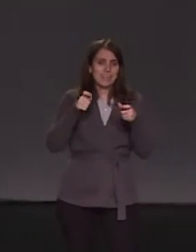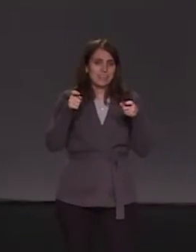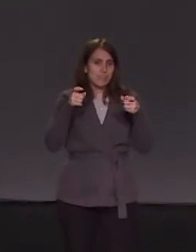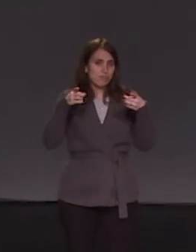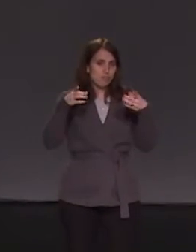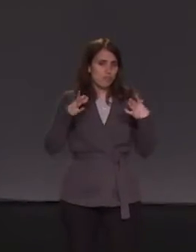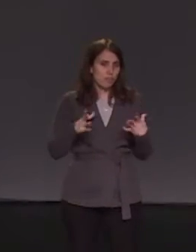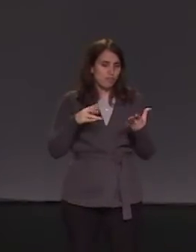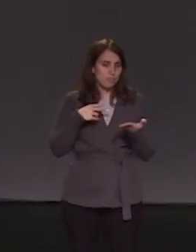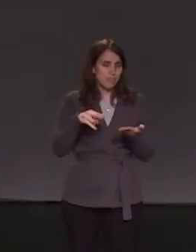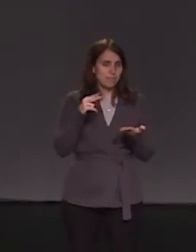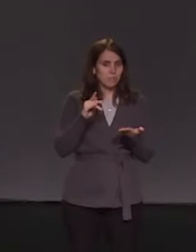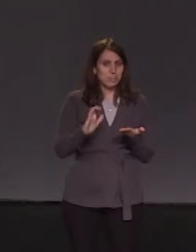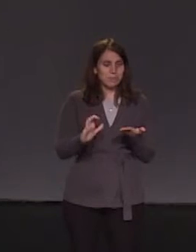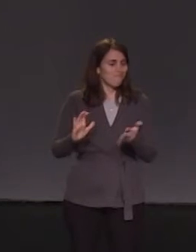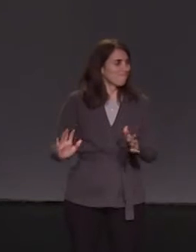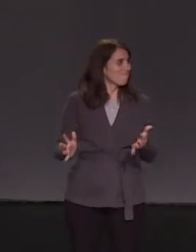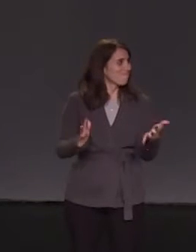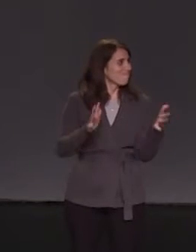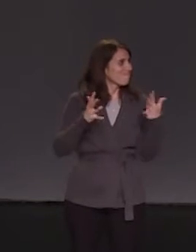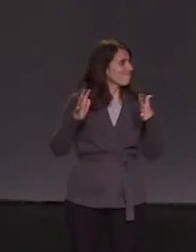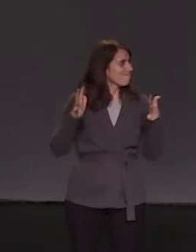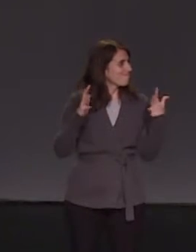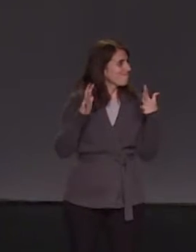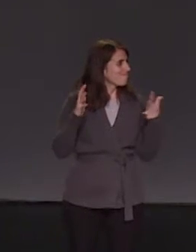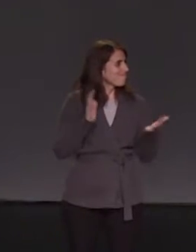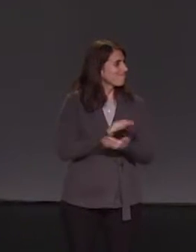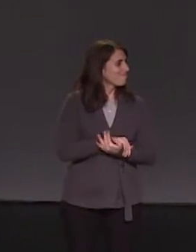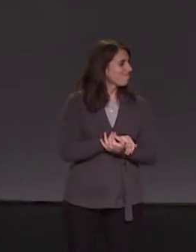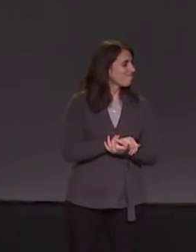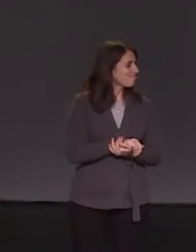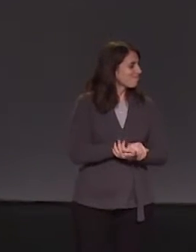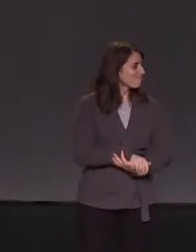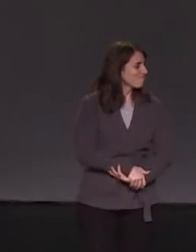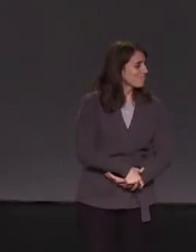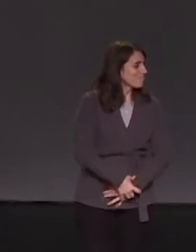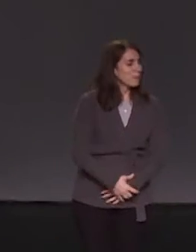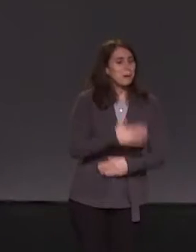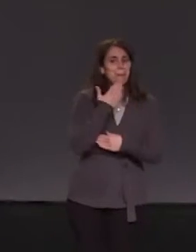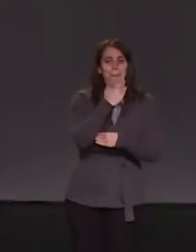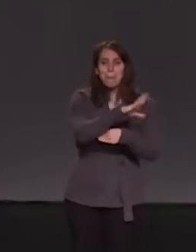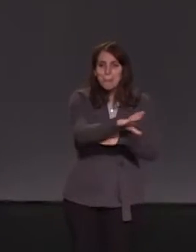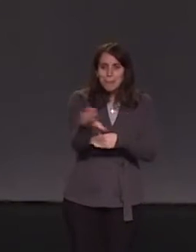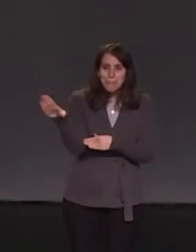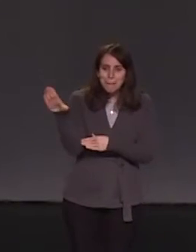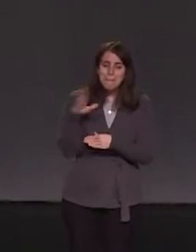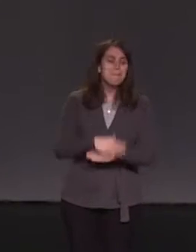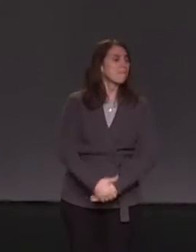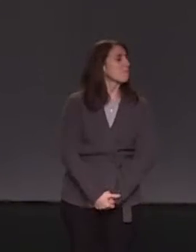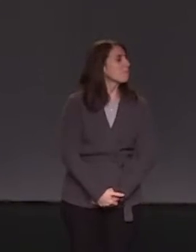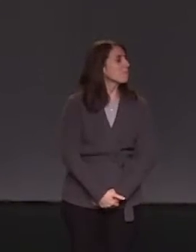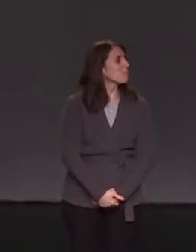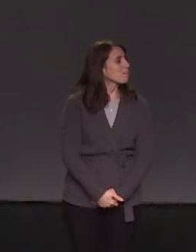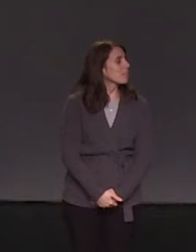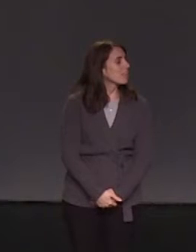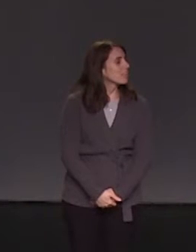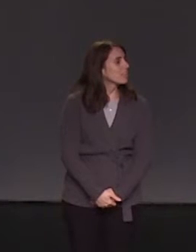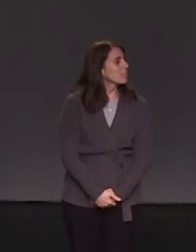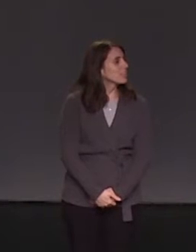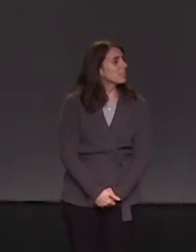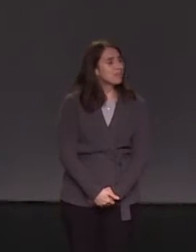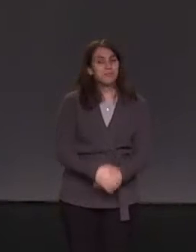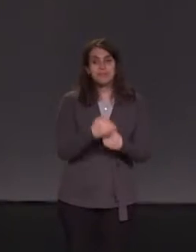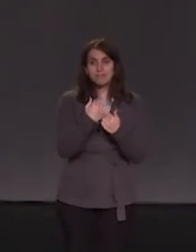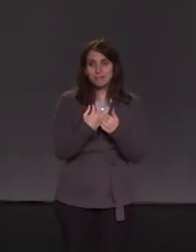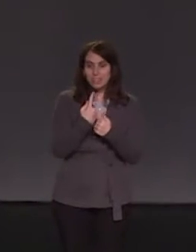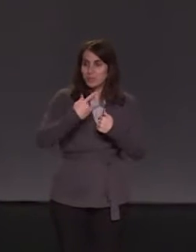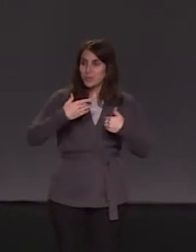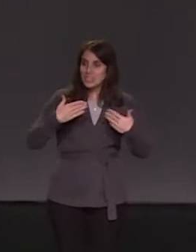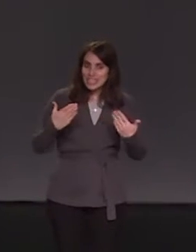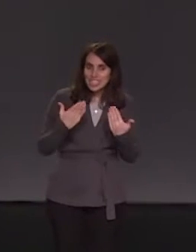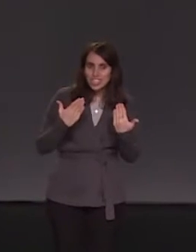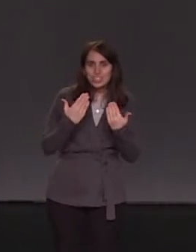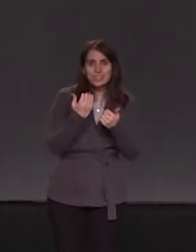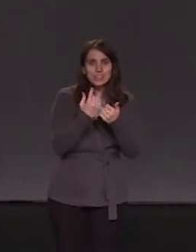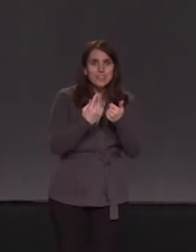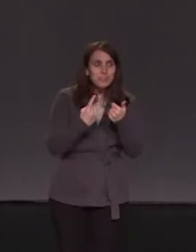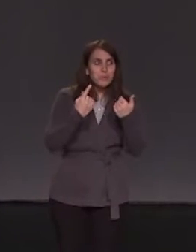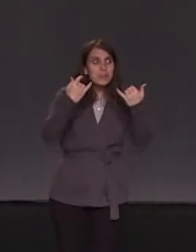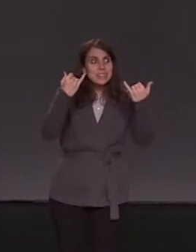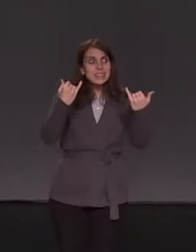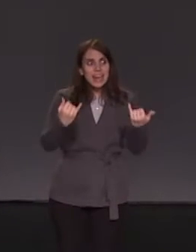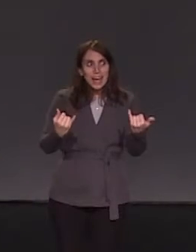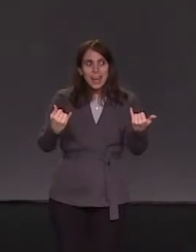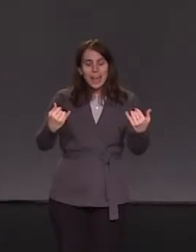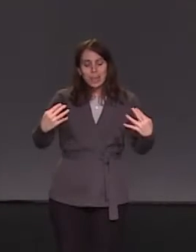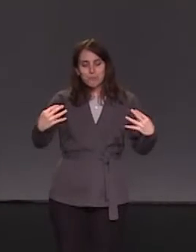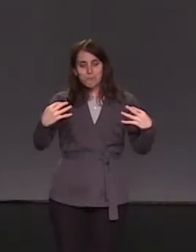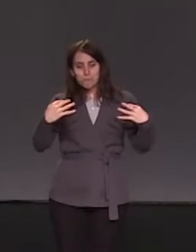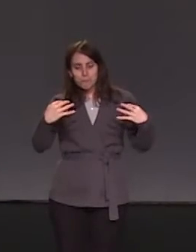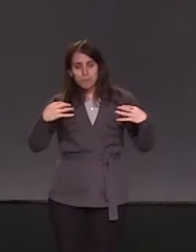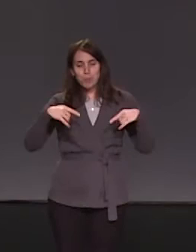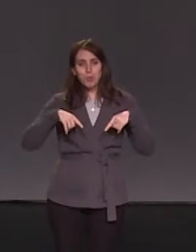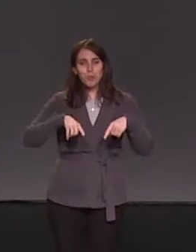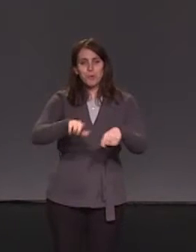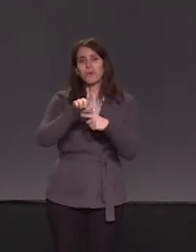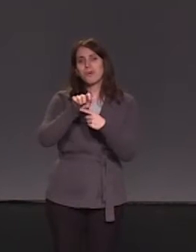Lane: Good afternoon everyone, everyone here and everyone who has now joined us by livestream.